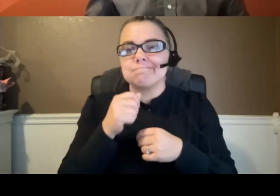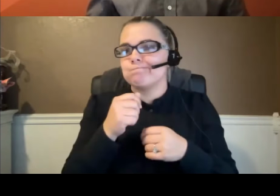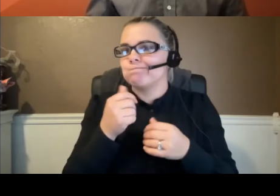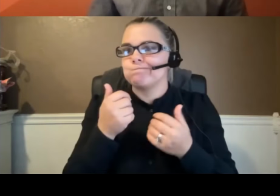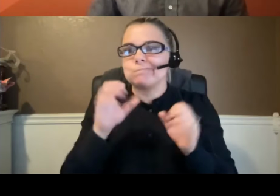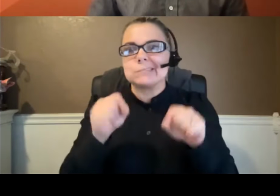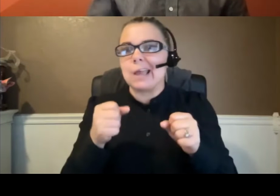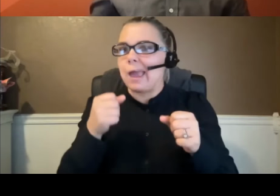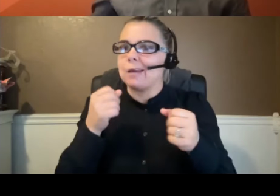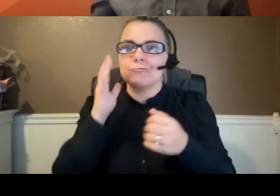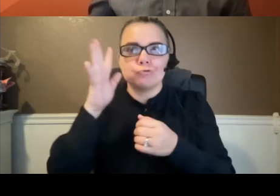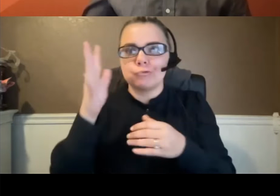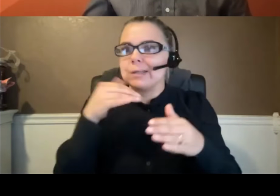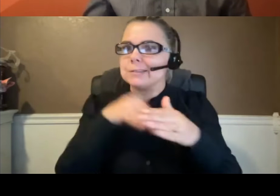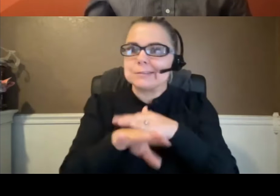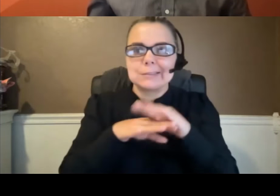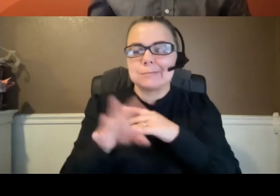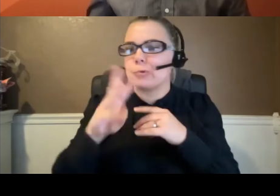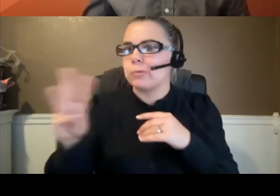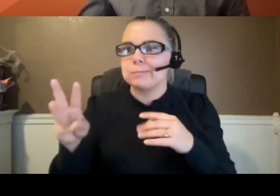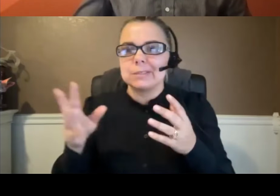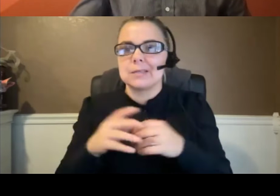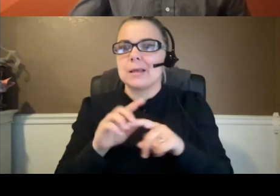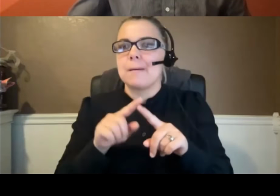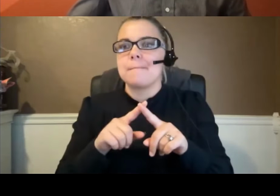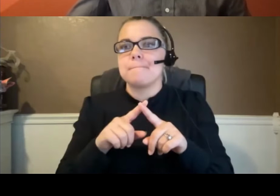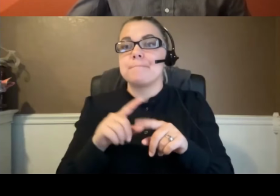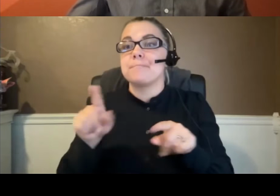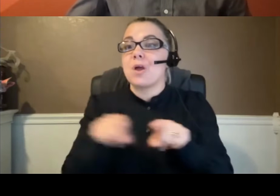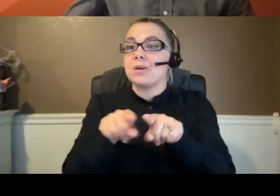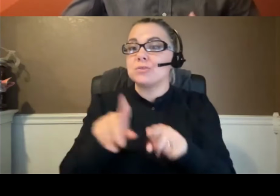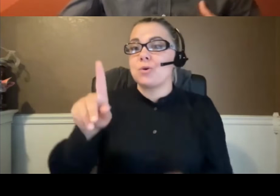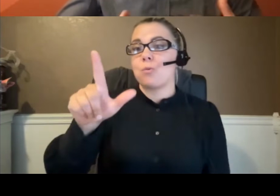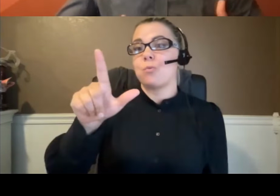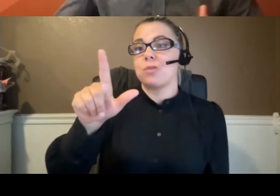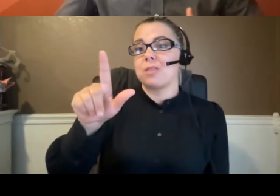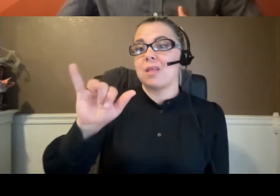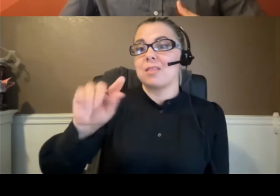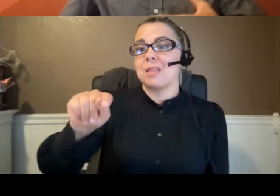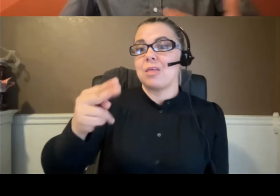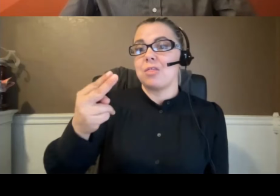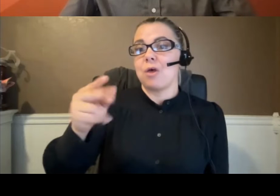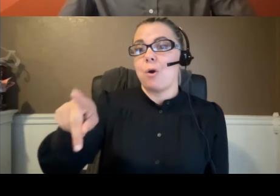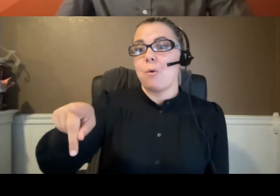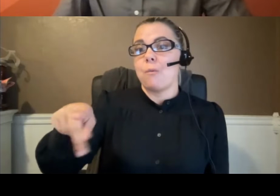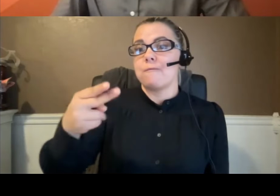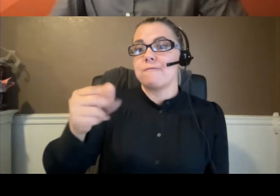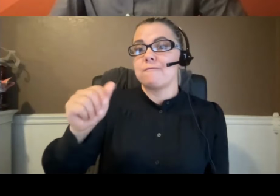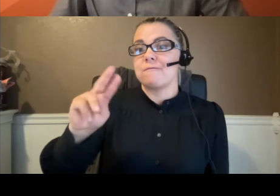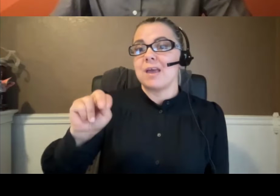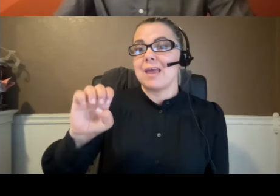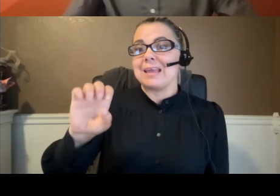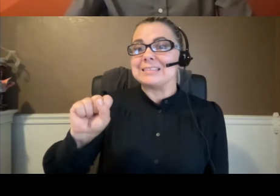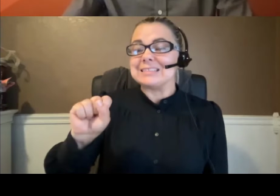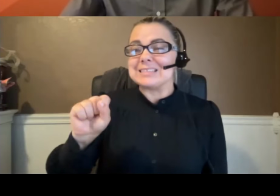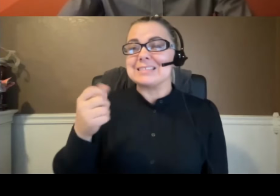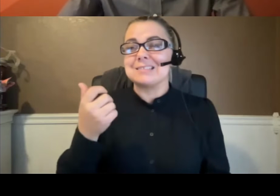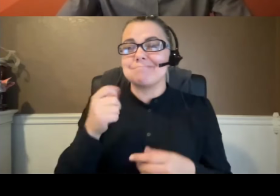And the last example is a wonderful example - Lithophanes, however, it may not be very scalable.